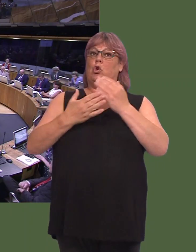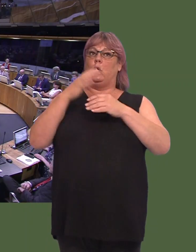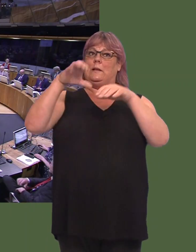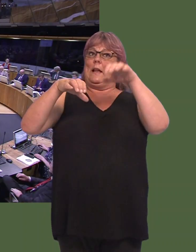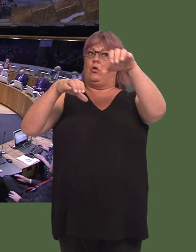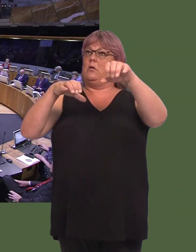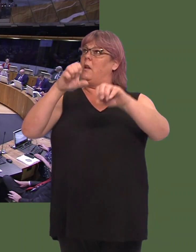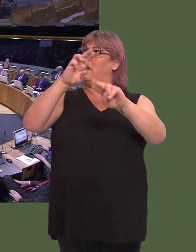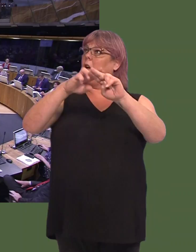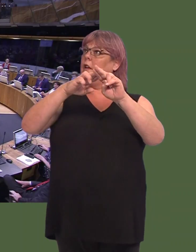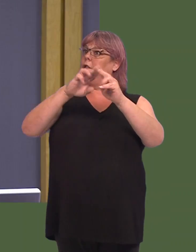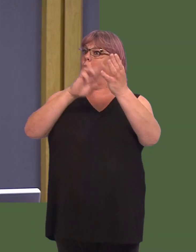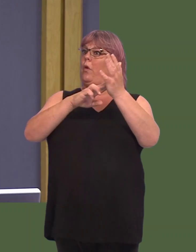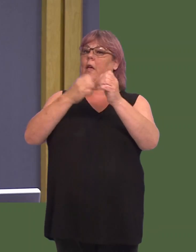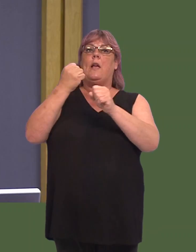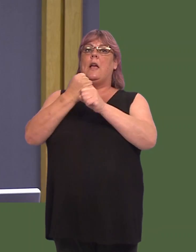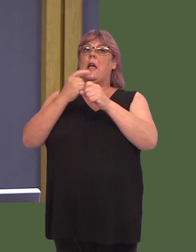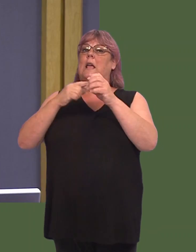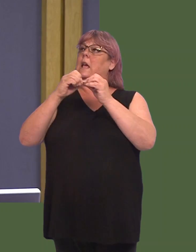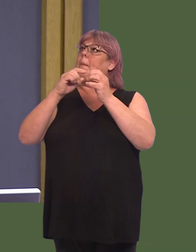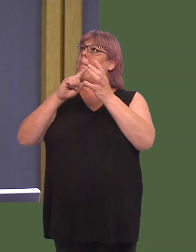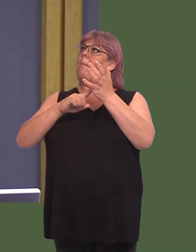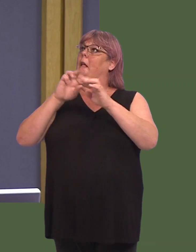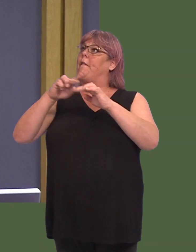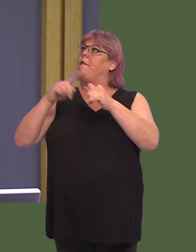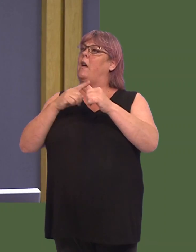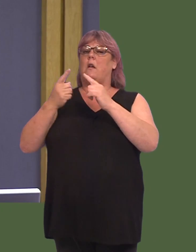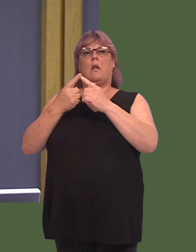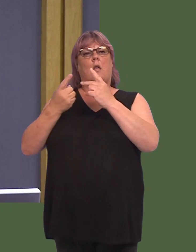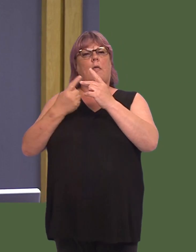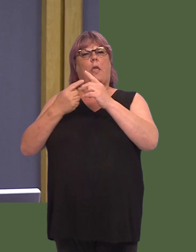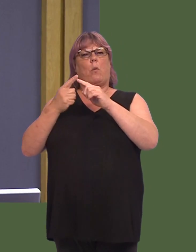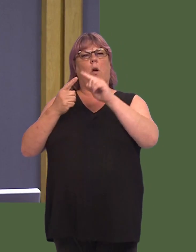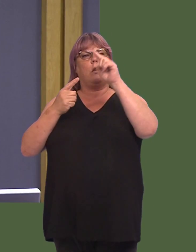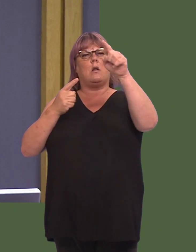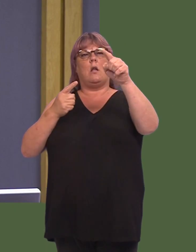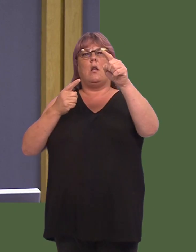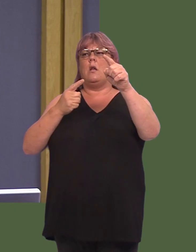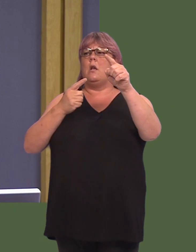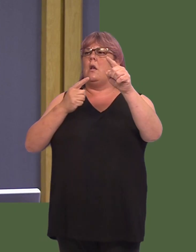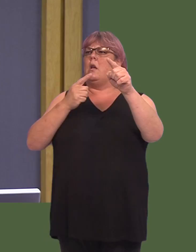in my constituency of Cardiff North—Gabalfa/Llandaff North is one of them, and the other one will